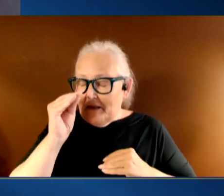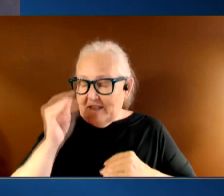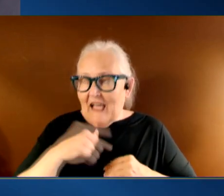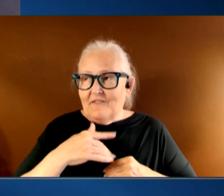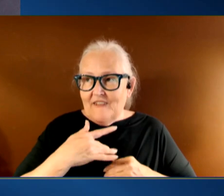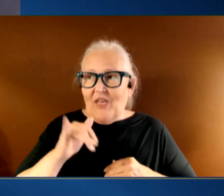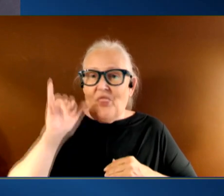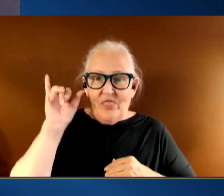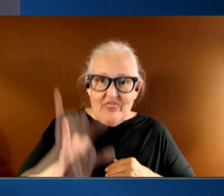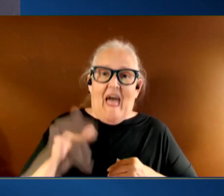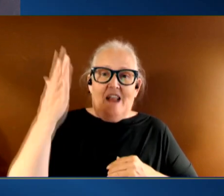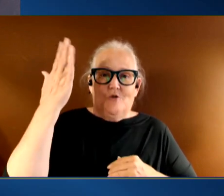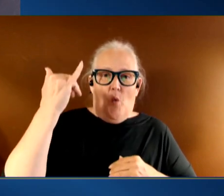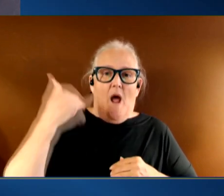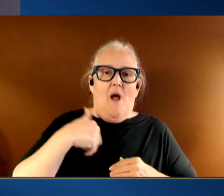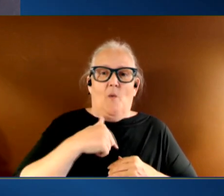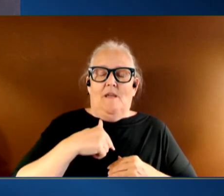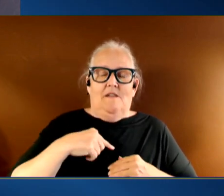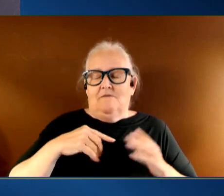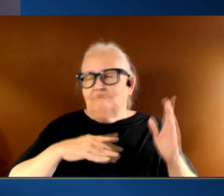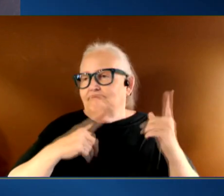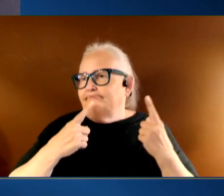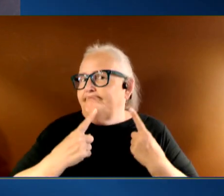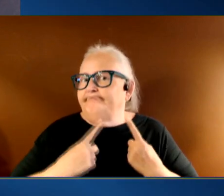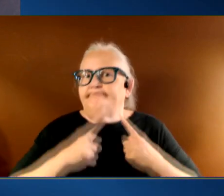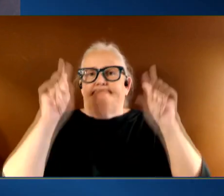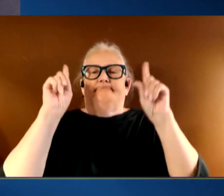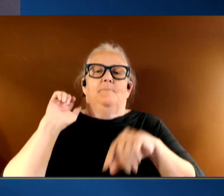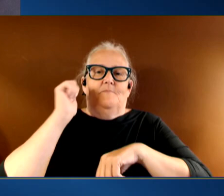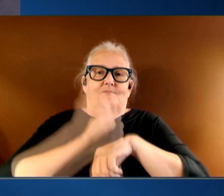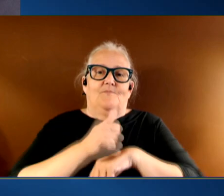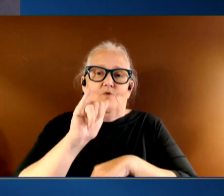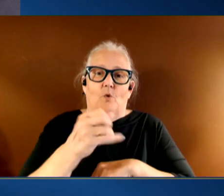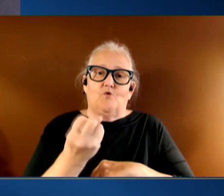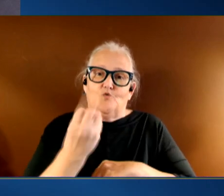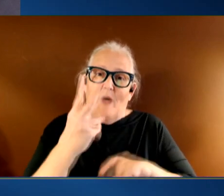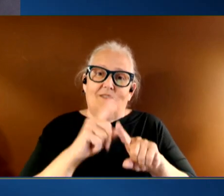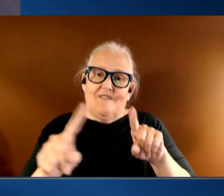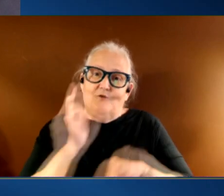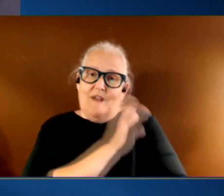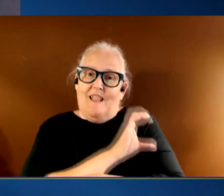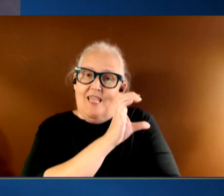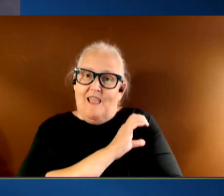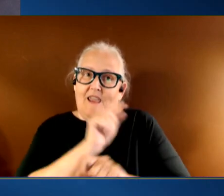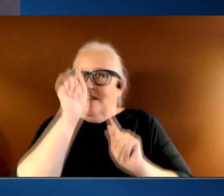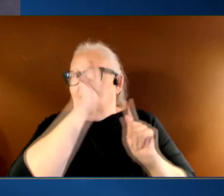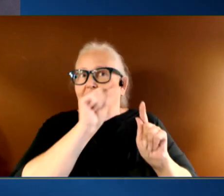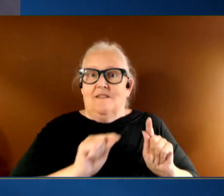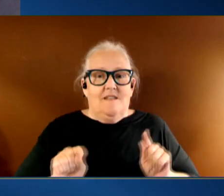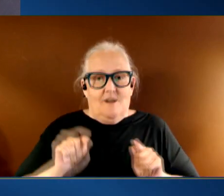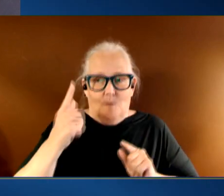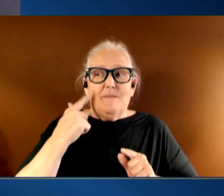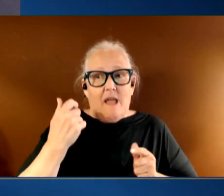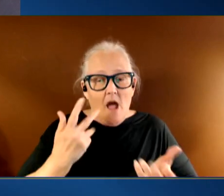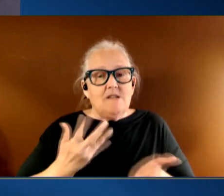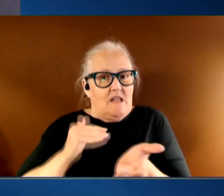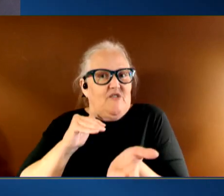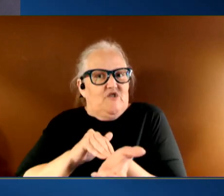in implementing these 12 clinics is because we've had physicians that have been with us all along